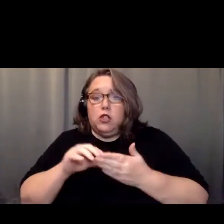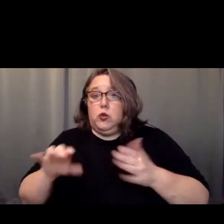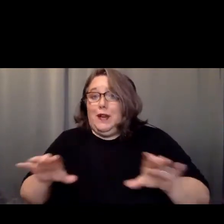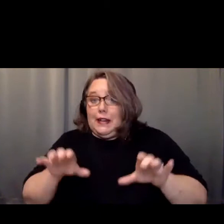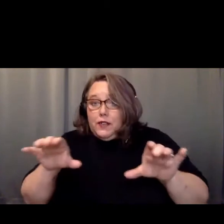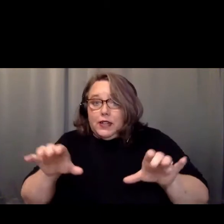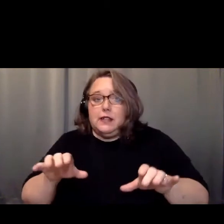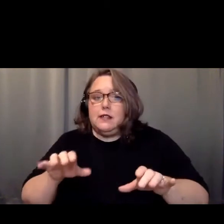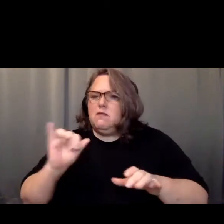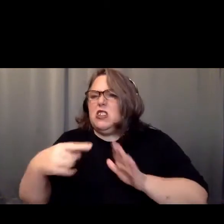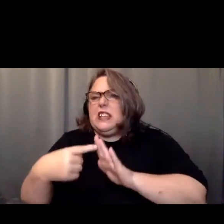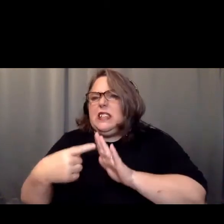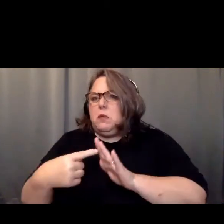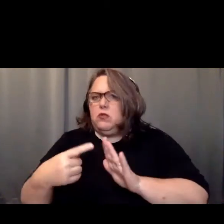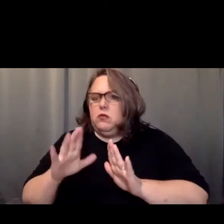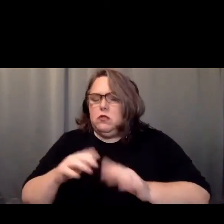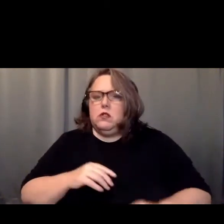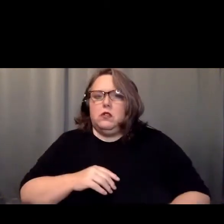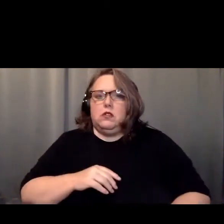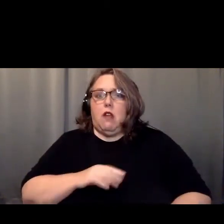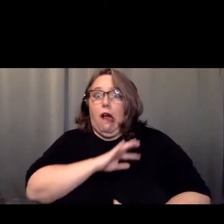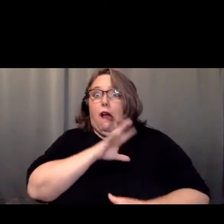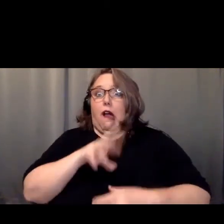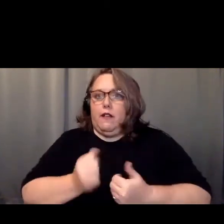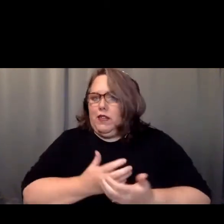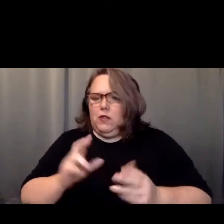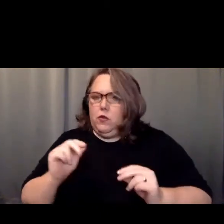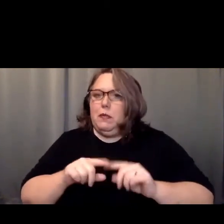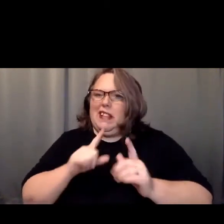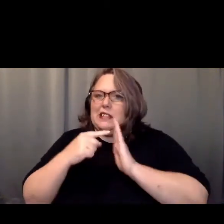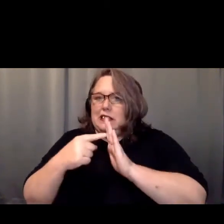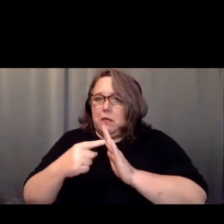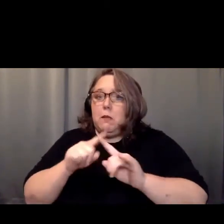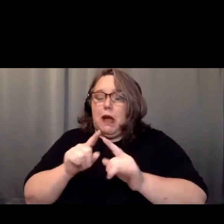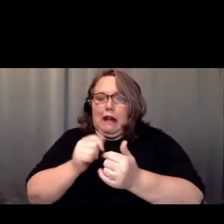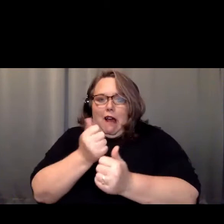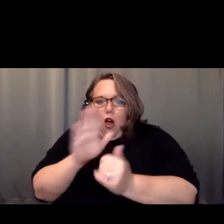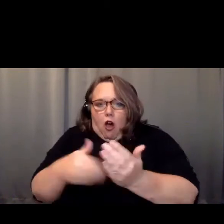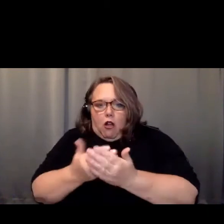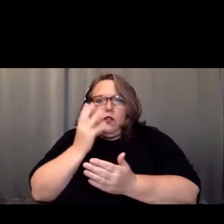Those are just examples but it regards to all of your experience in that institution.